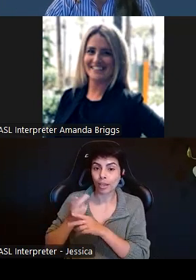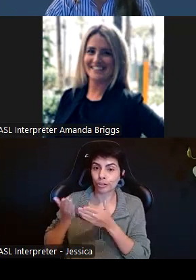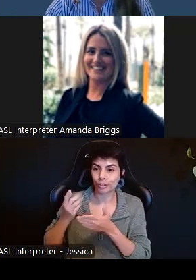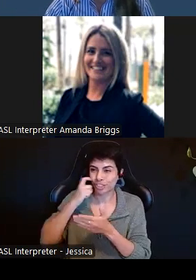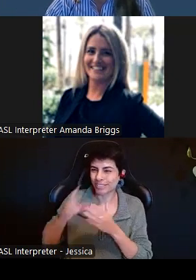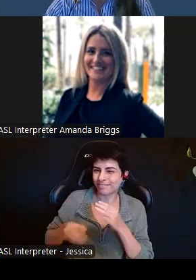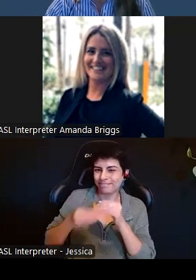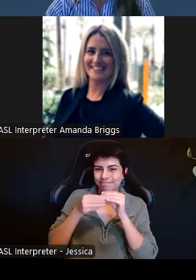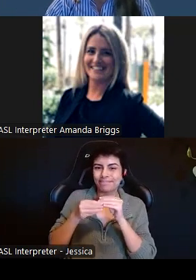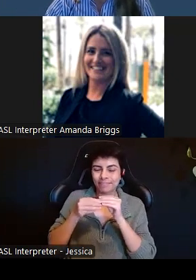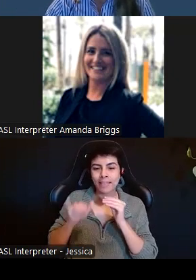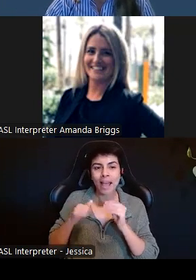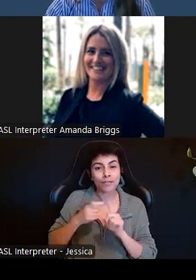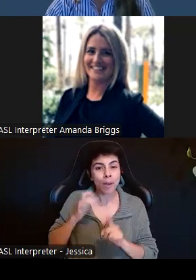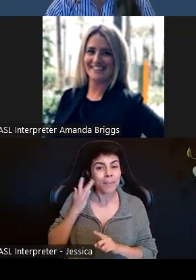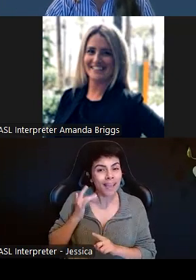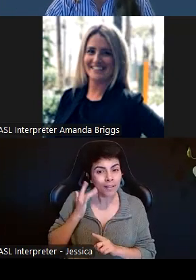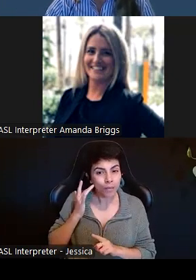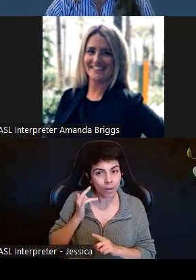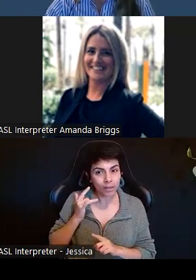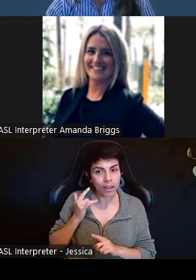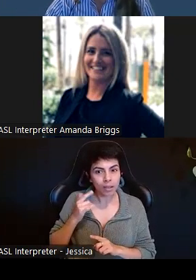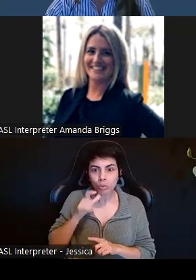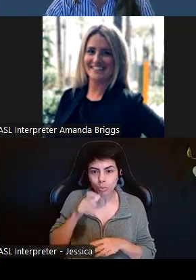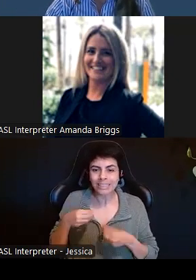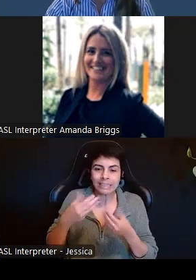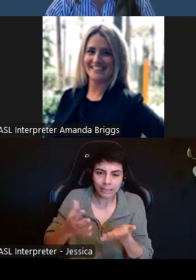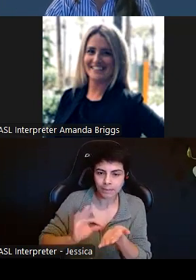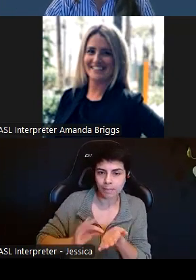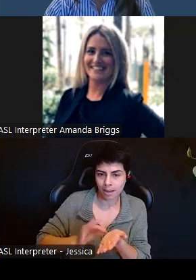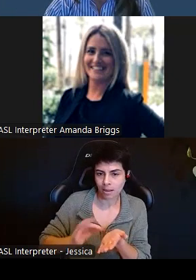It's the agency in California that administers the Medi-Cal program.